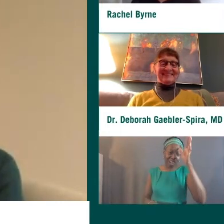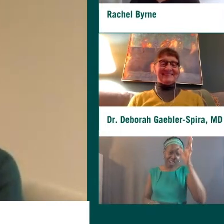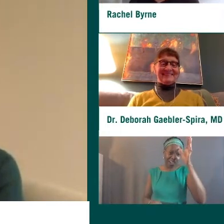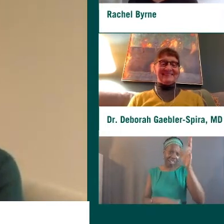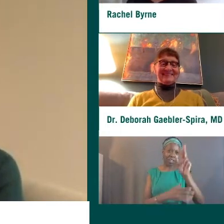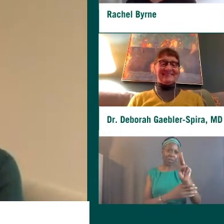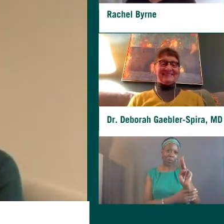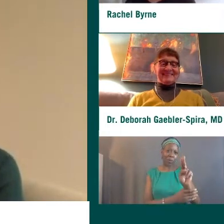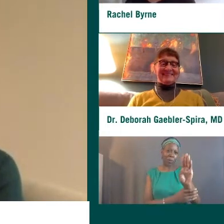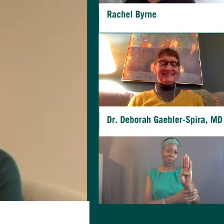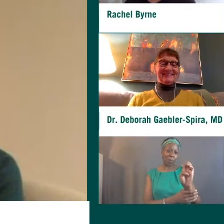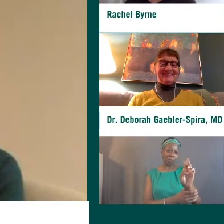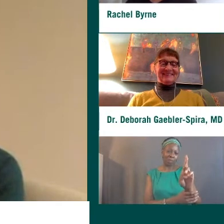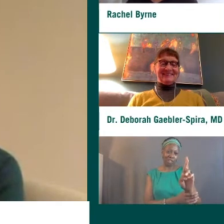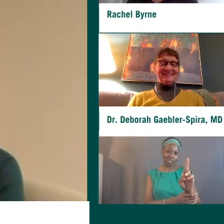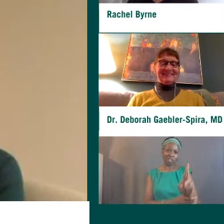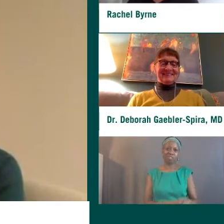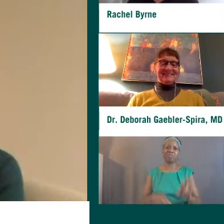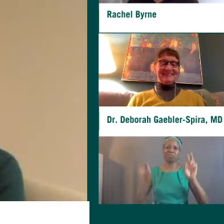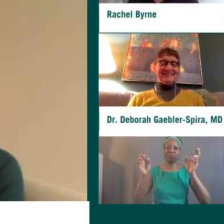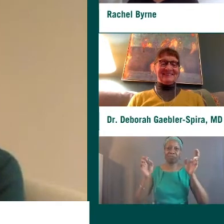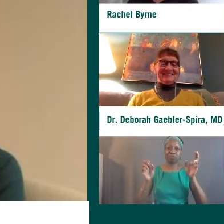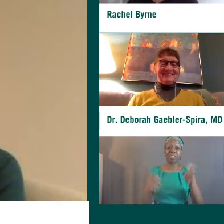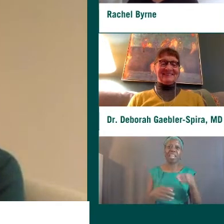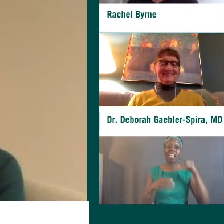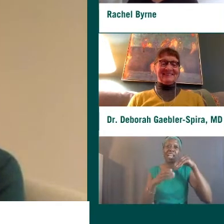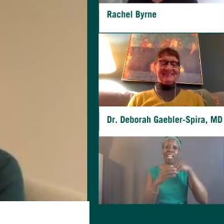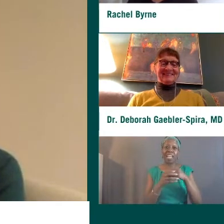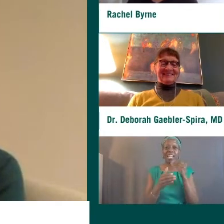Doctor appointment. Dad is here, we're here.